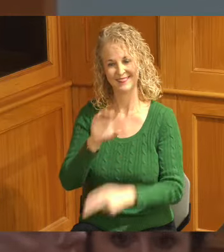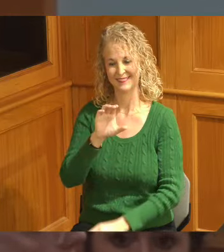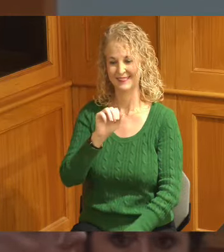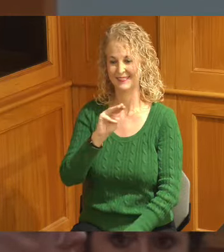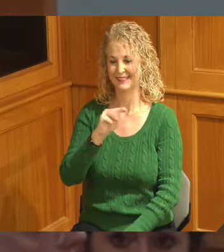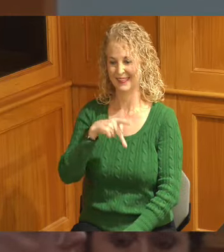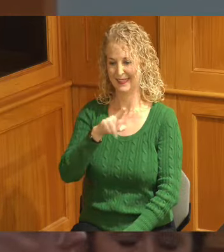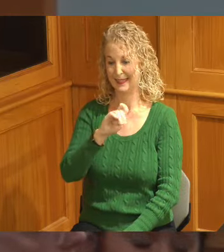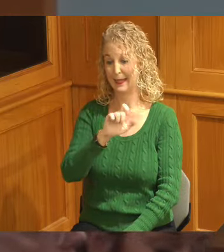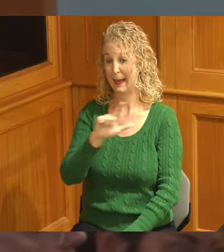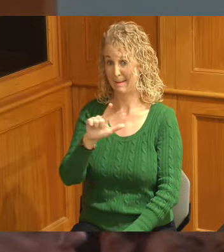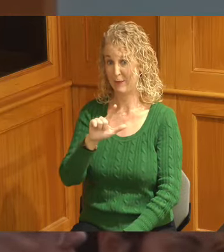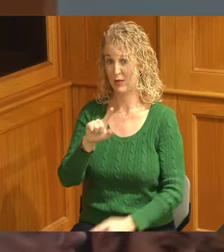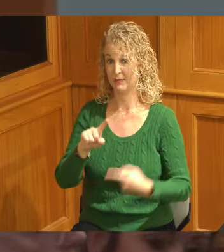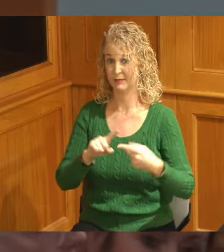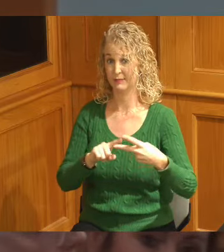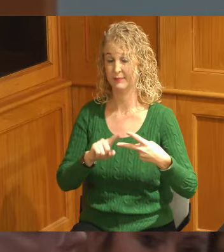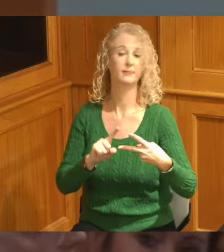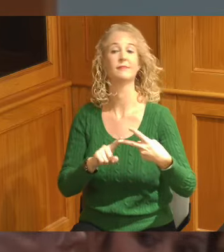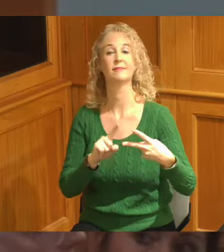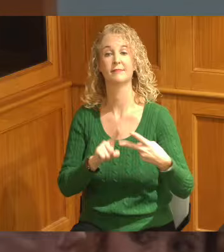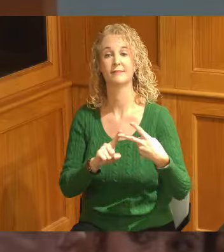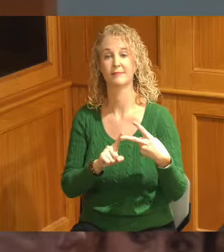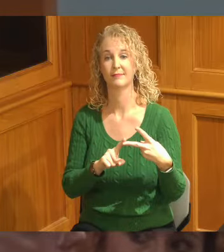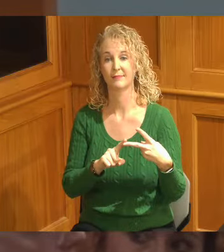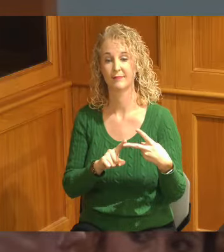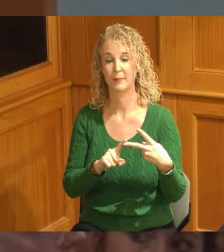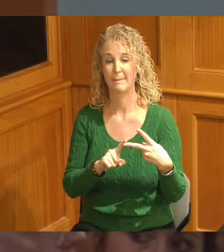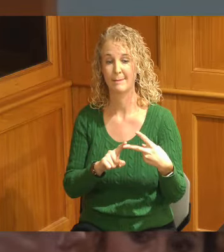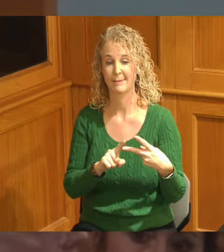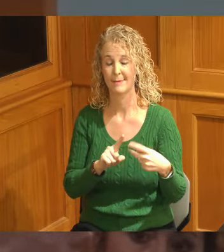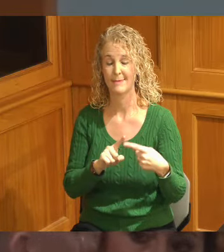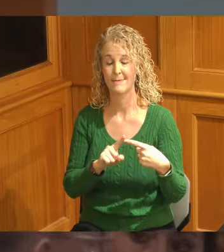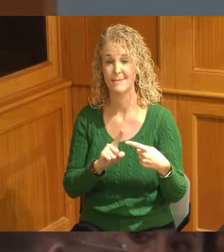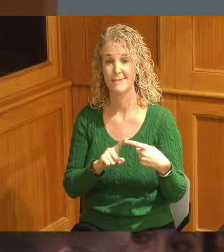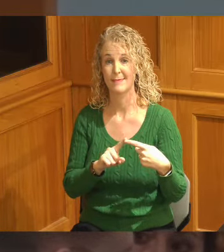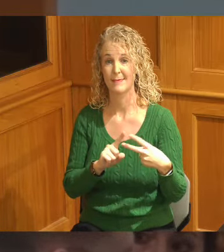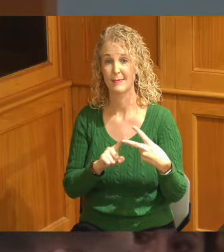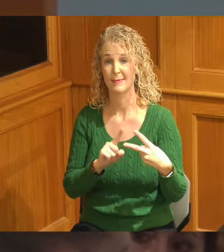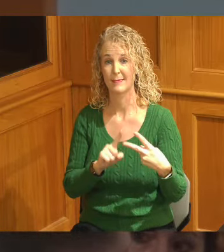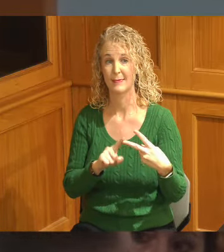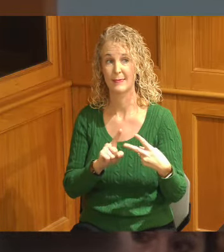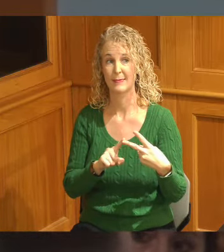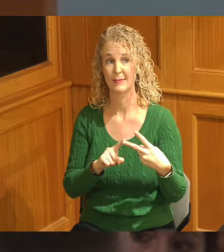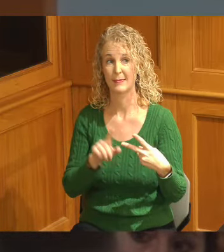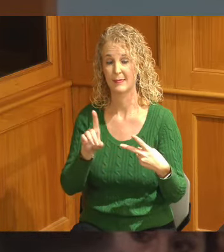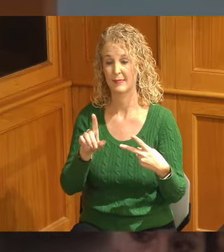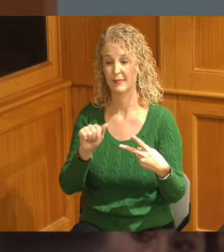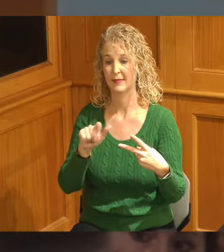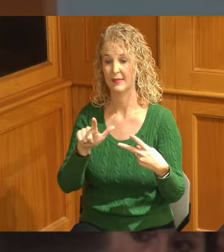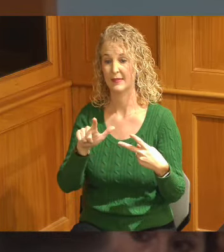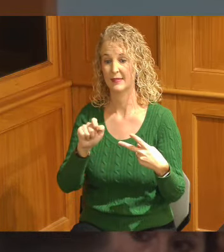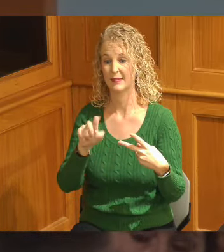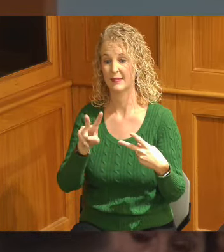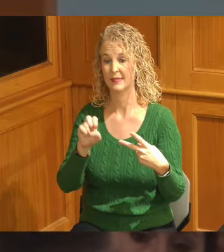city of Harrison Corp line to an address of 1044. We've got entirety of Dale View Road from Sheed to